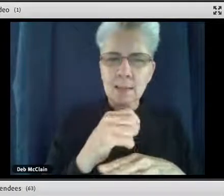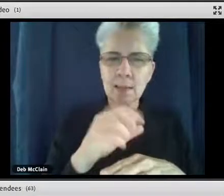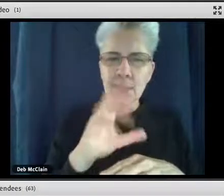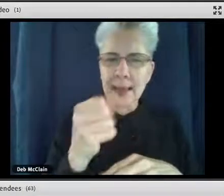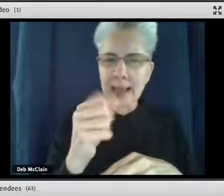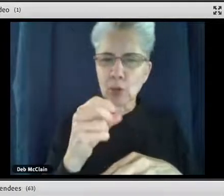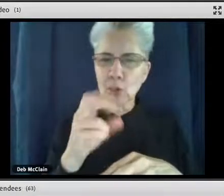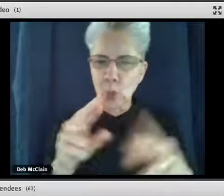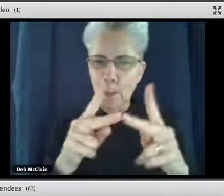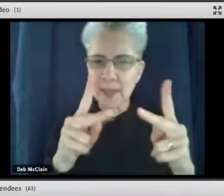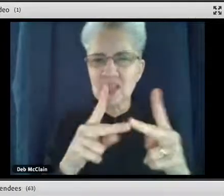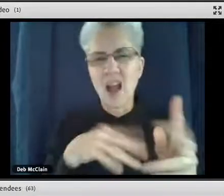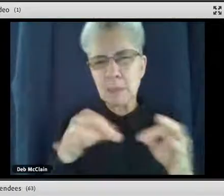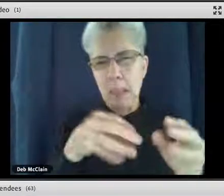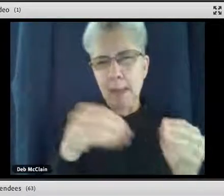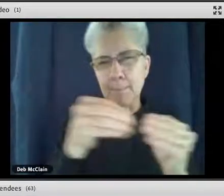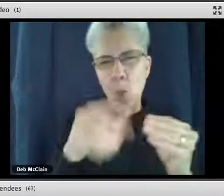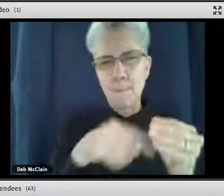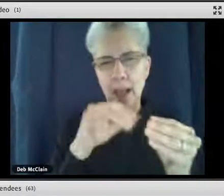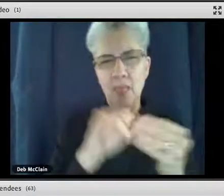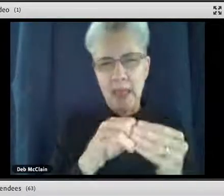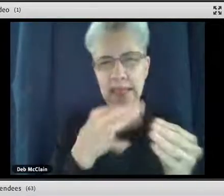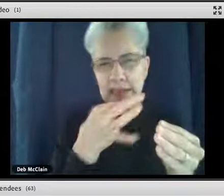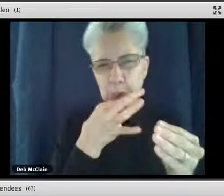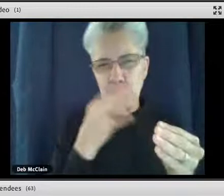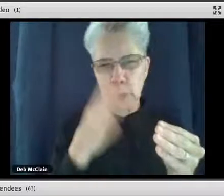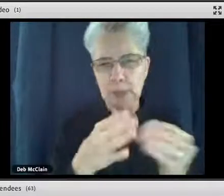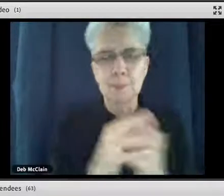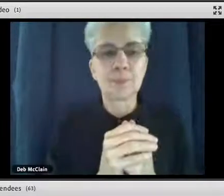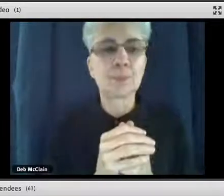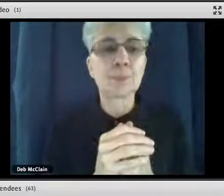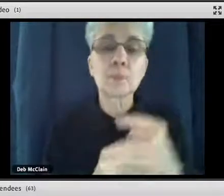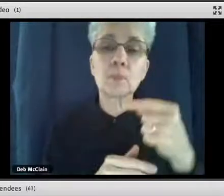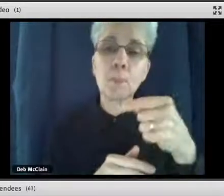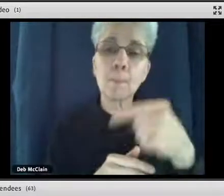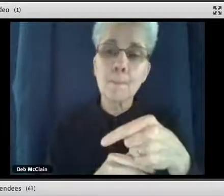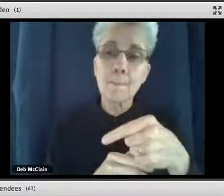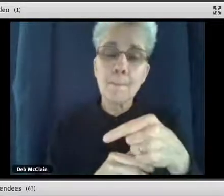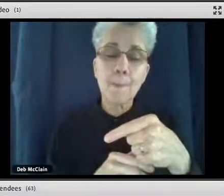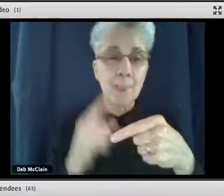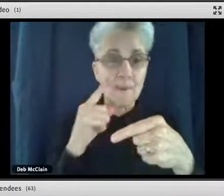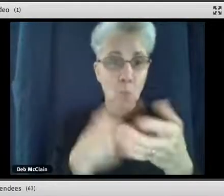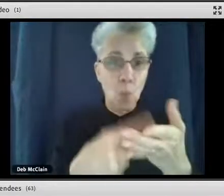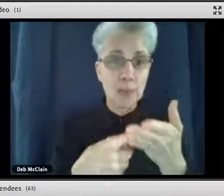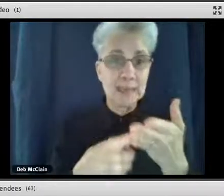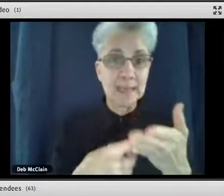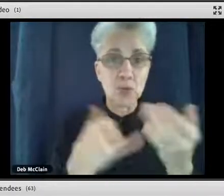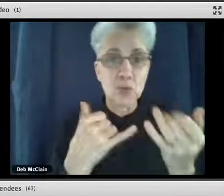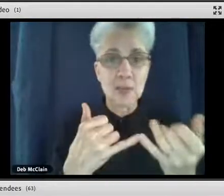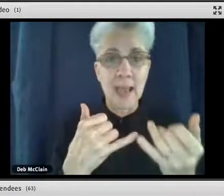Okay, so I'll explain a little bit more about that in just a minute. Also, for the sake of this discussion today,